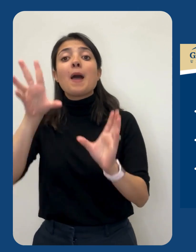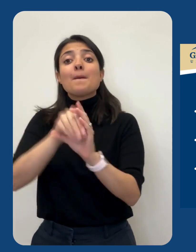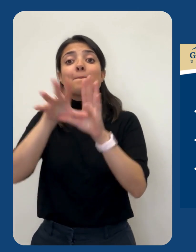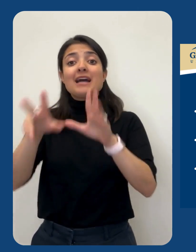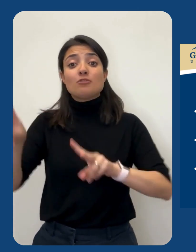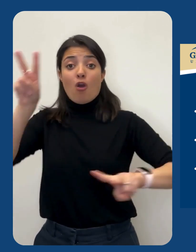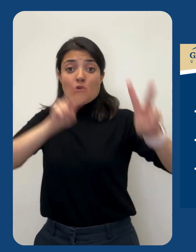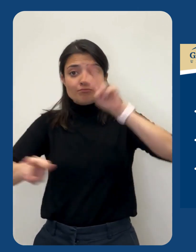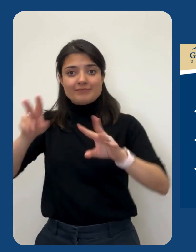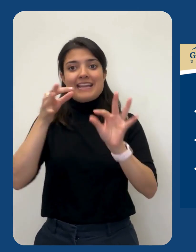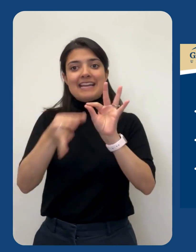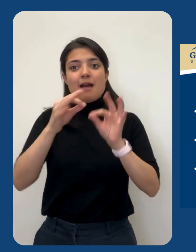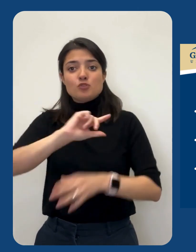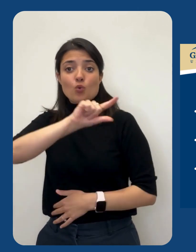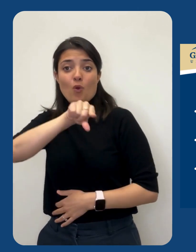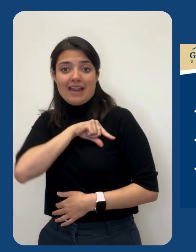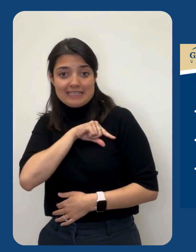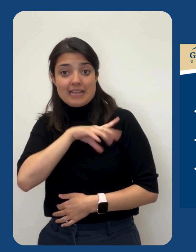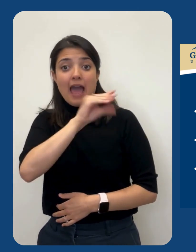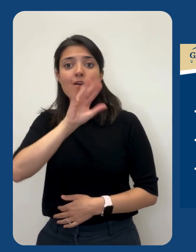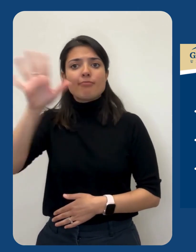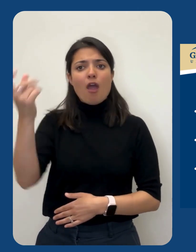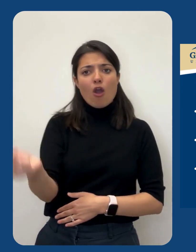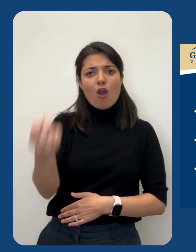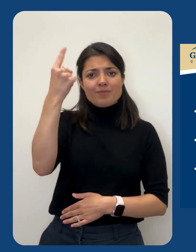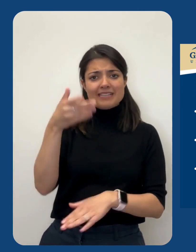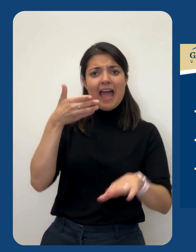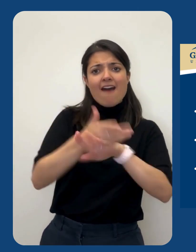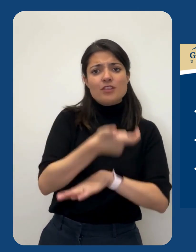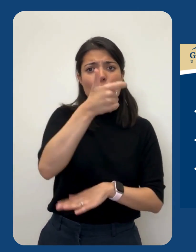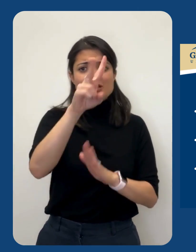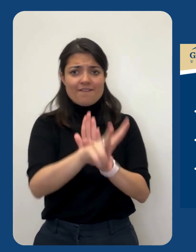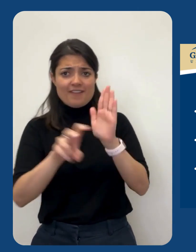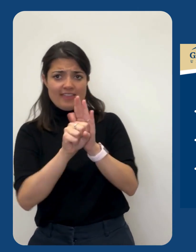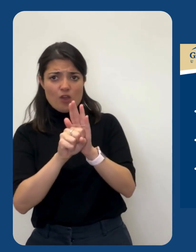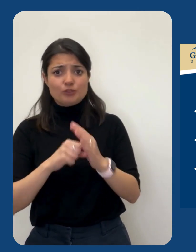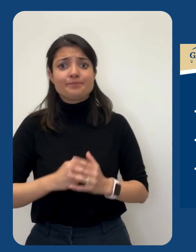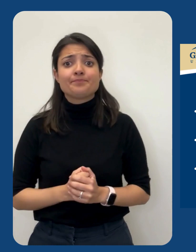Participants rated caption quality and their comprehension after watching video clips,